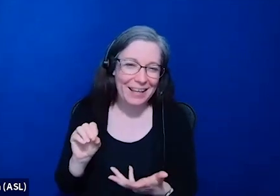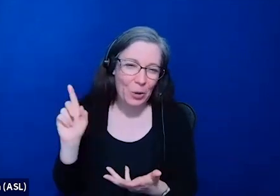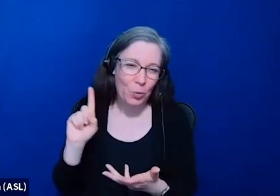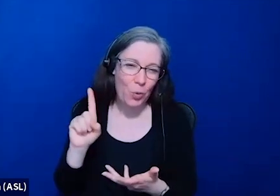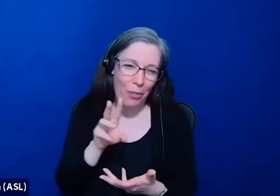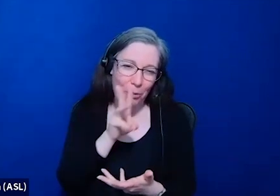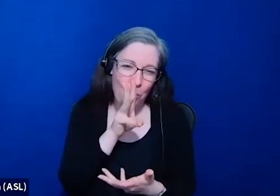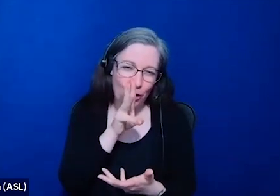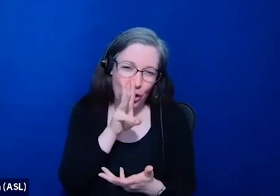but otherwise famous.